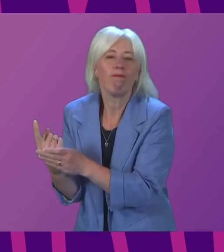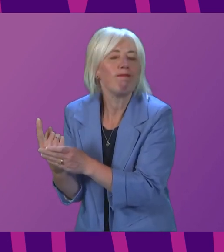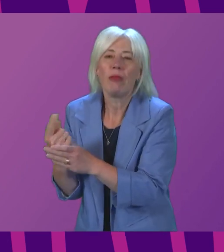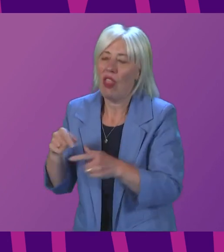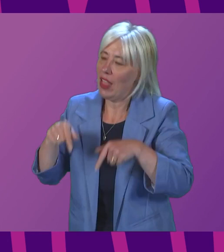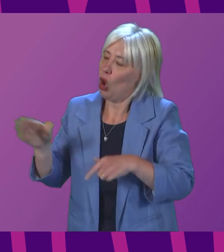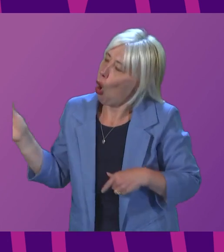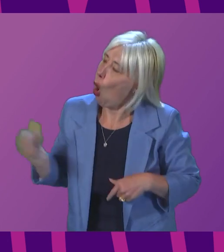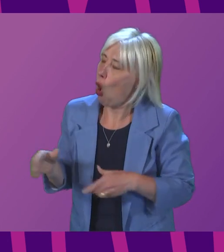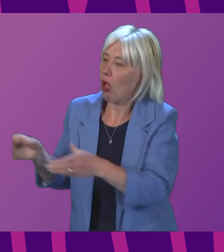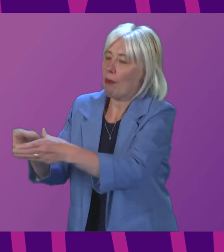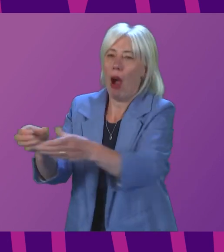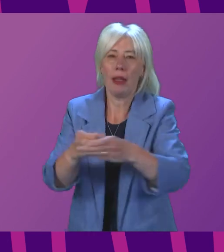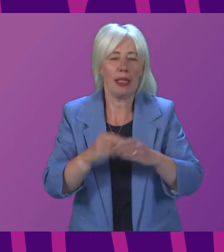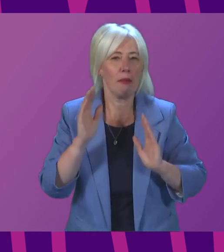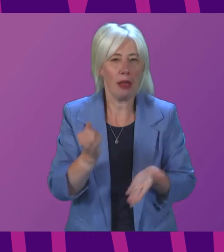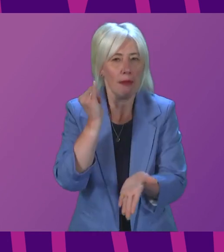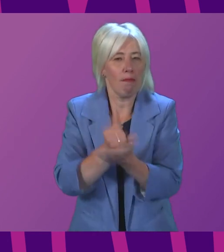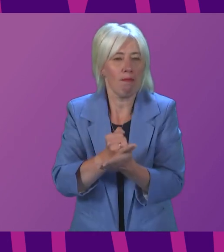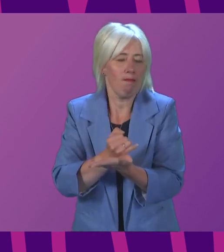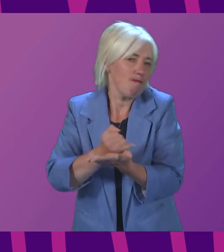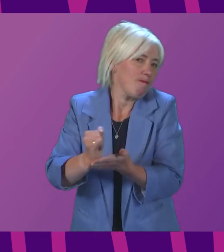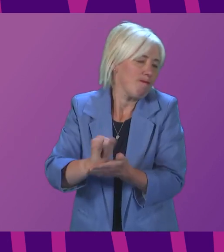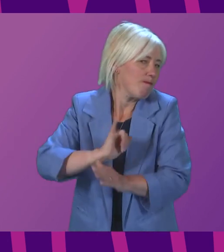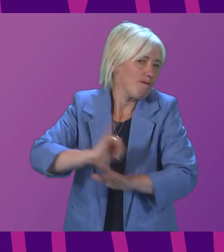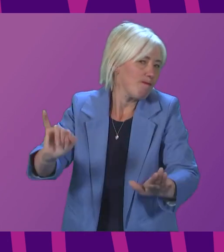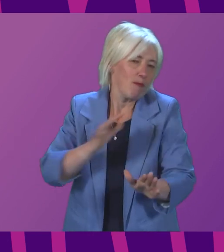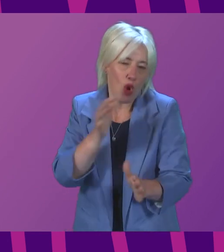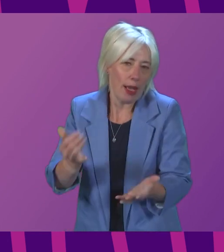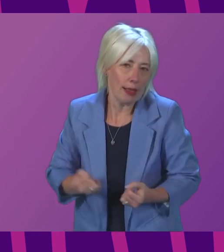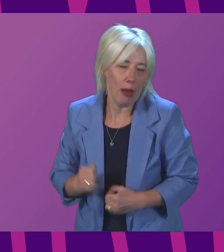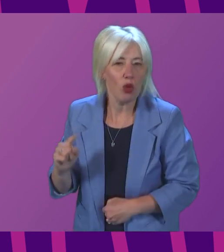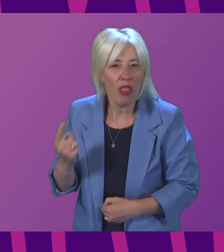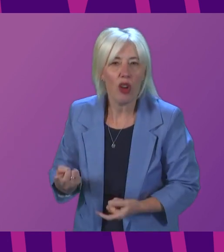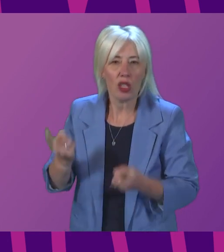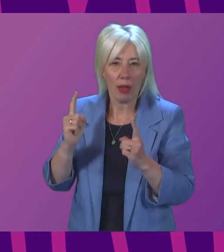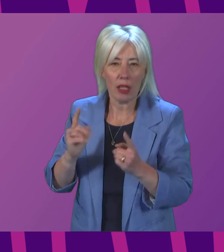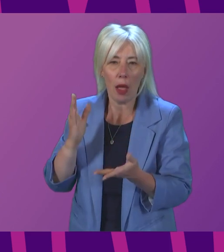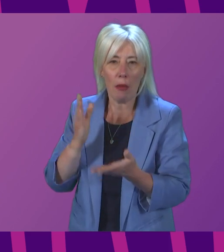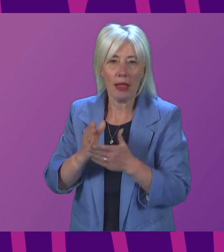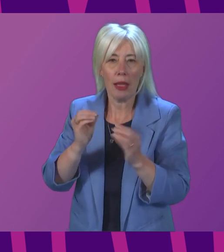all parties must condemn racism. Will the First Minister assure black, Asian and minority ethnic communities in Scotland